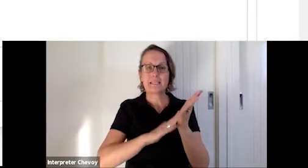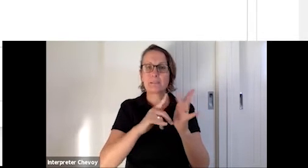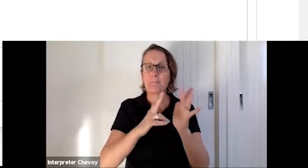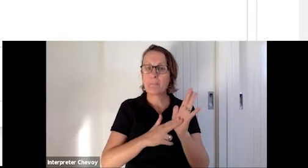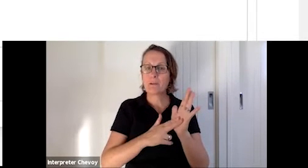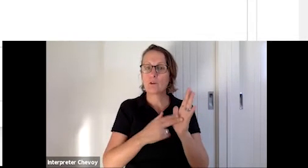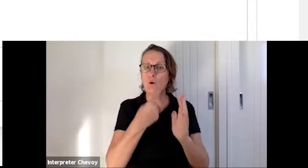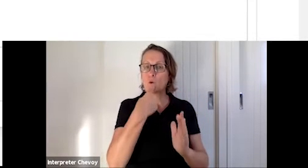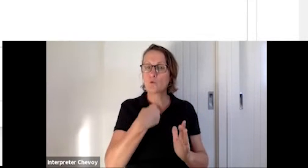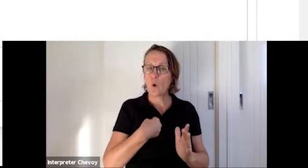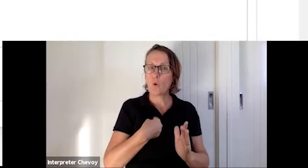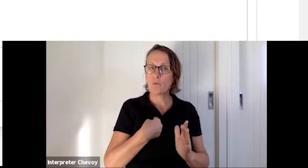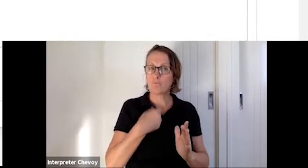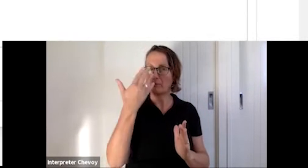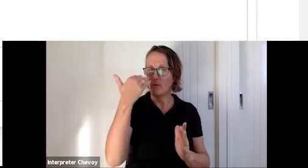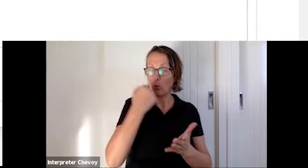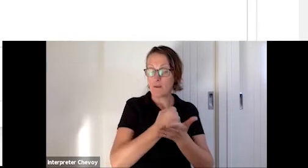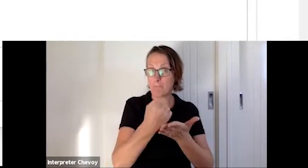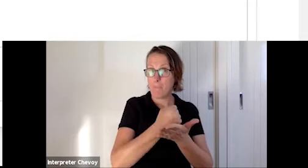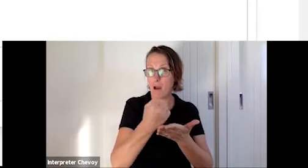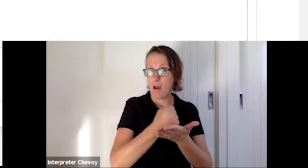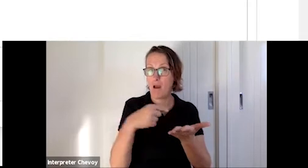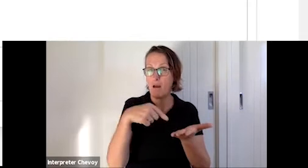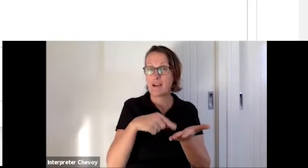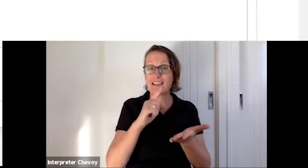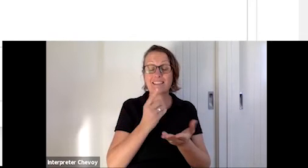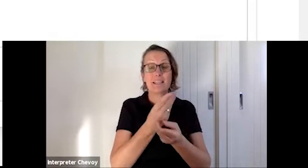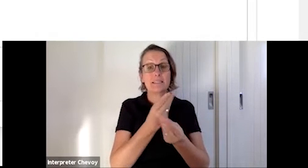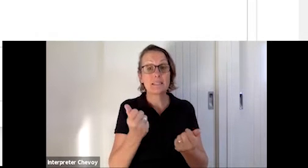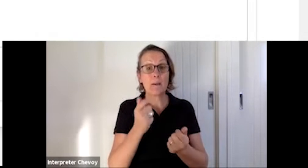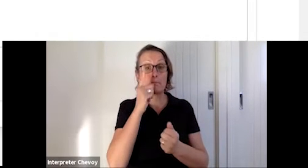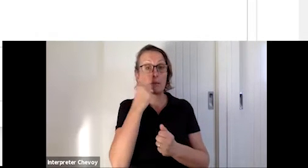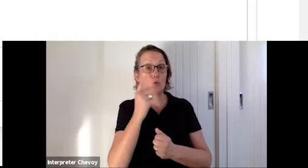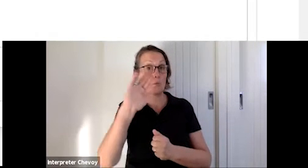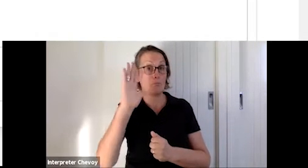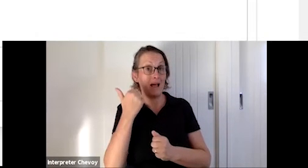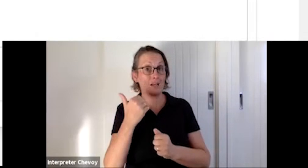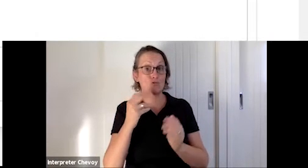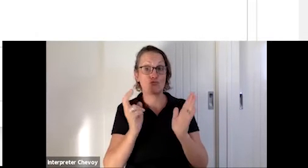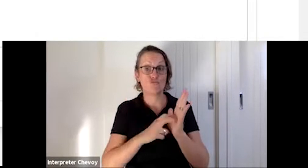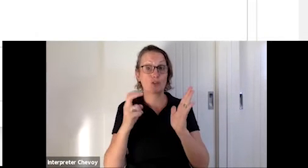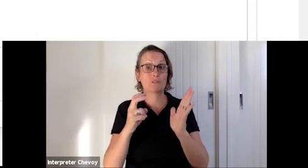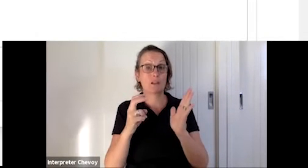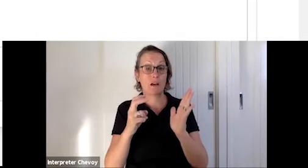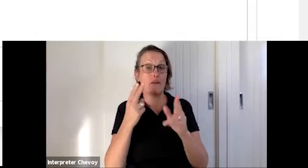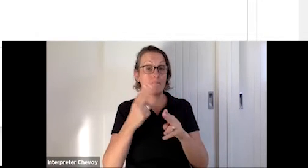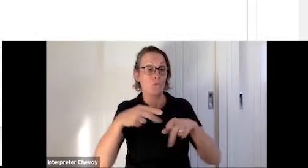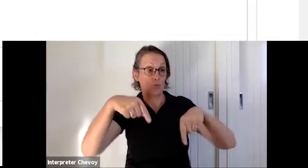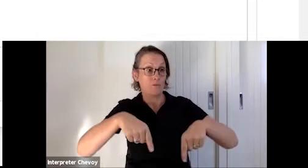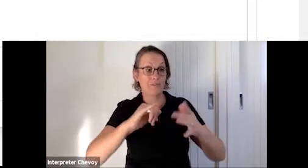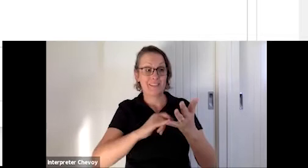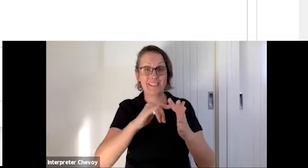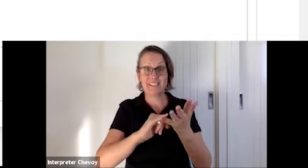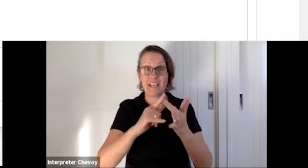figures saying that some of the people that have registered for this session had applied